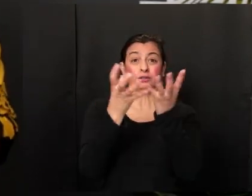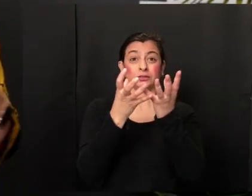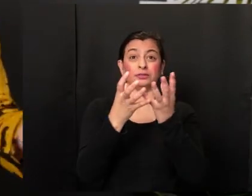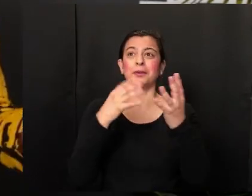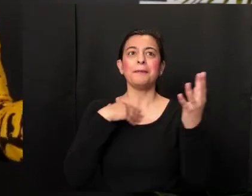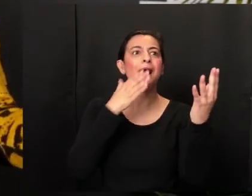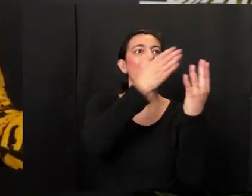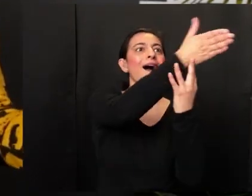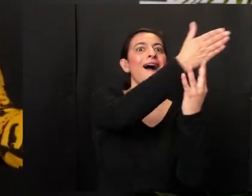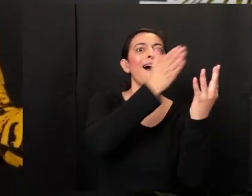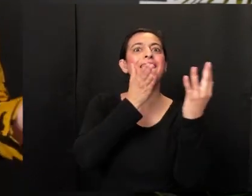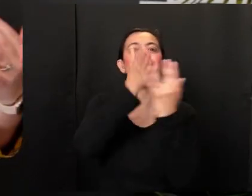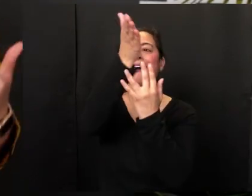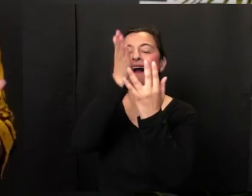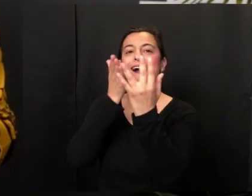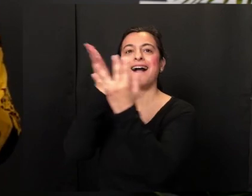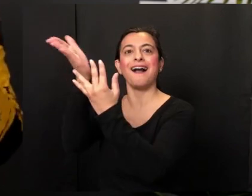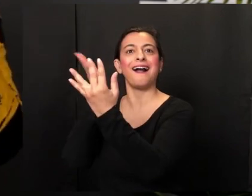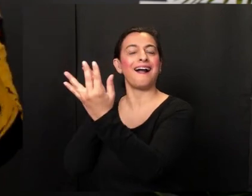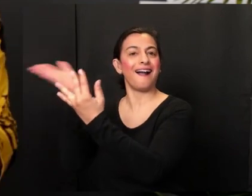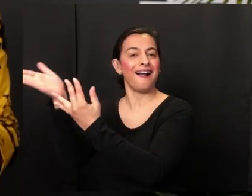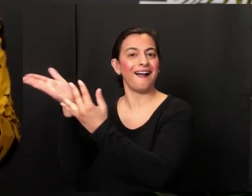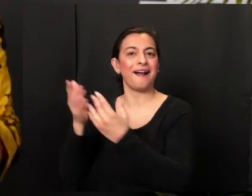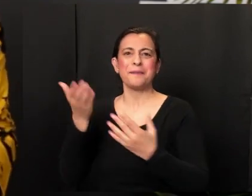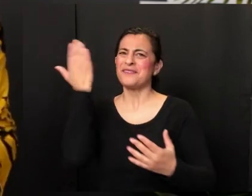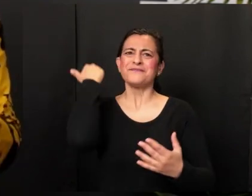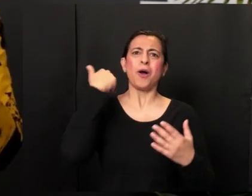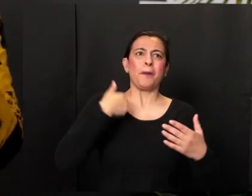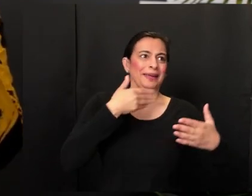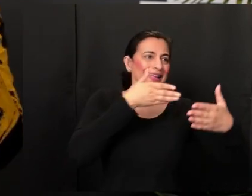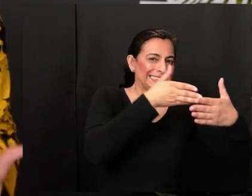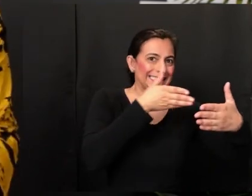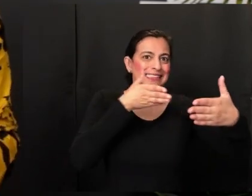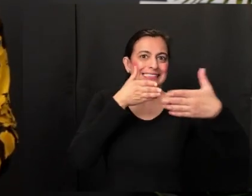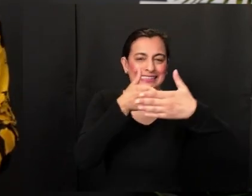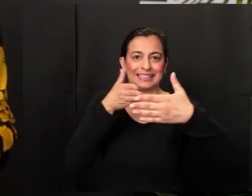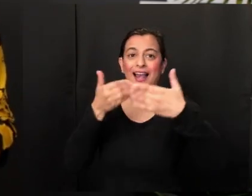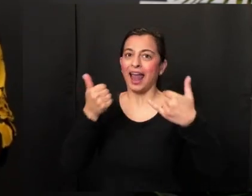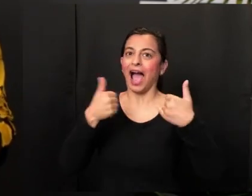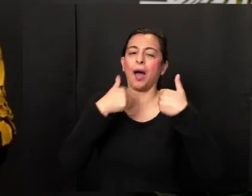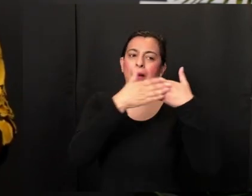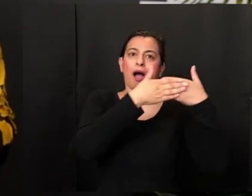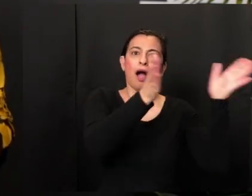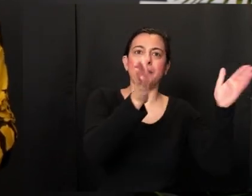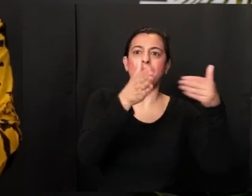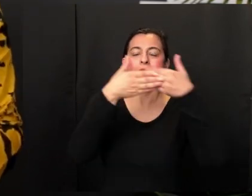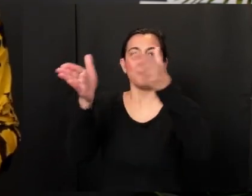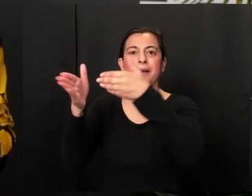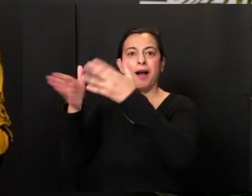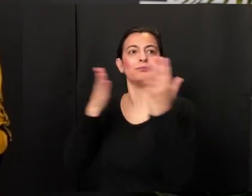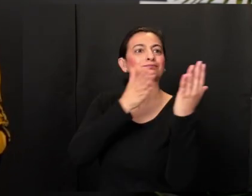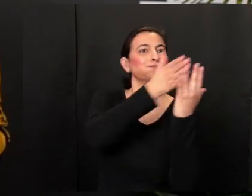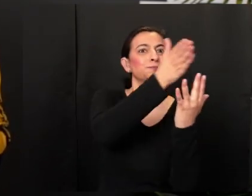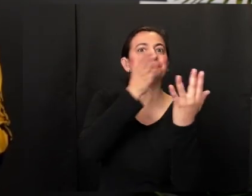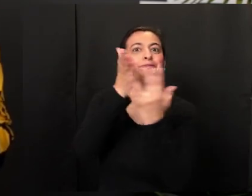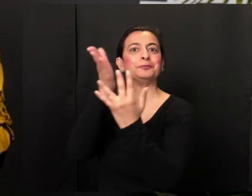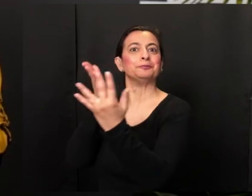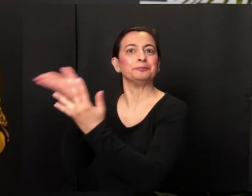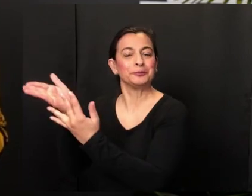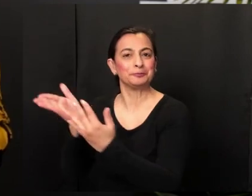and this in turn removed a large portion of my barriers. I started sharing my stories with others